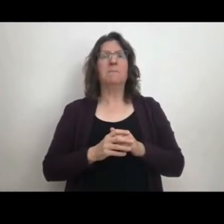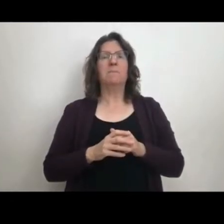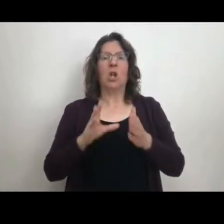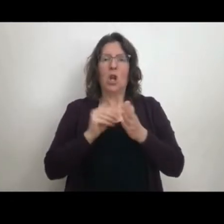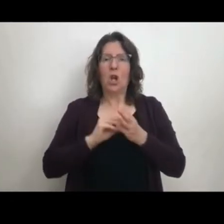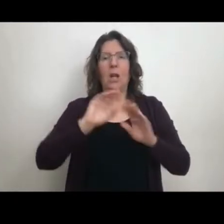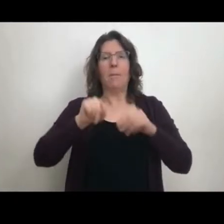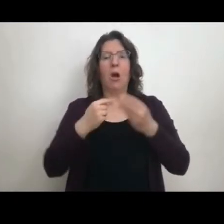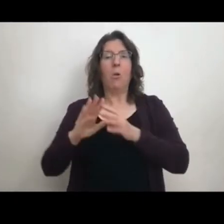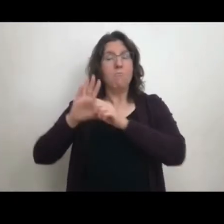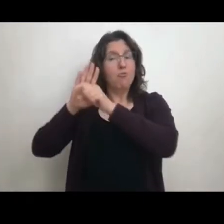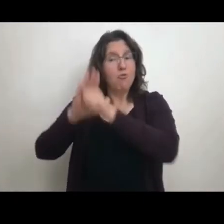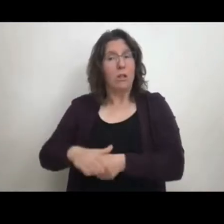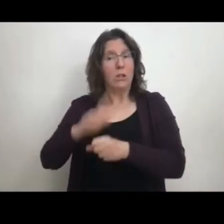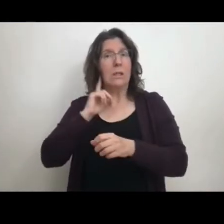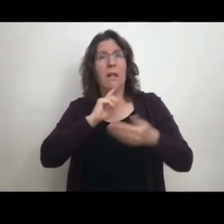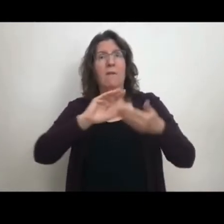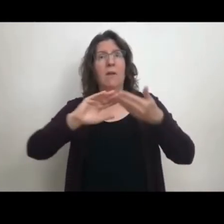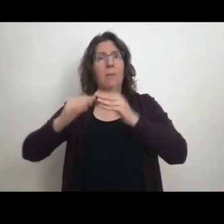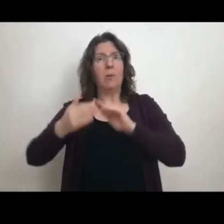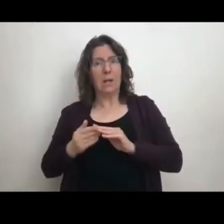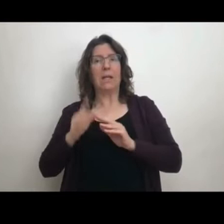We learned about the oppression of the deaf community and culture,